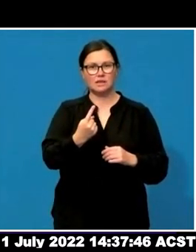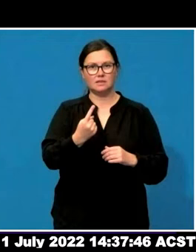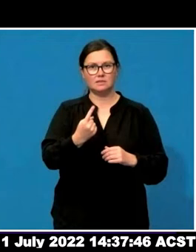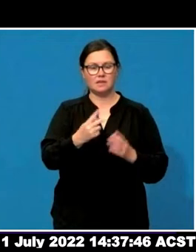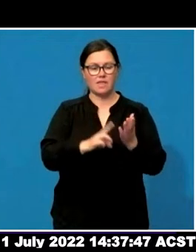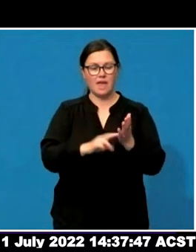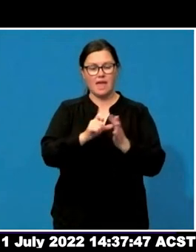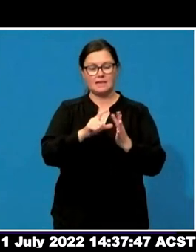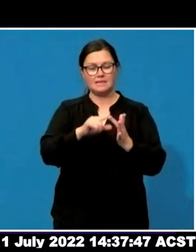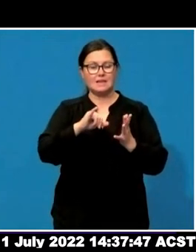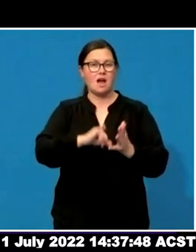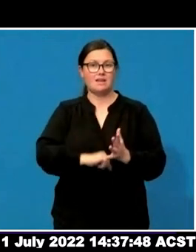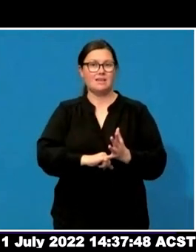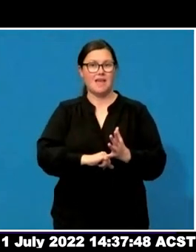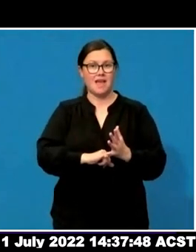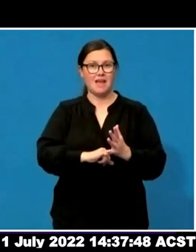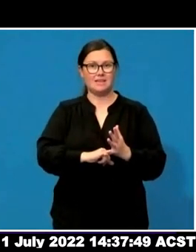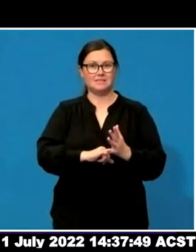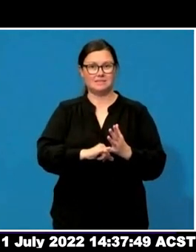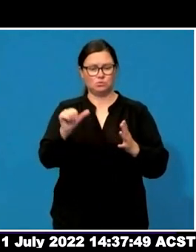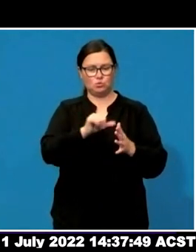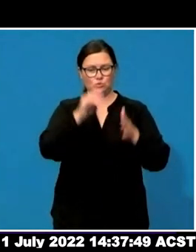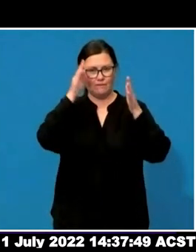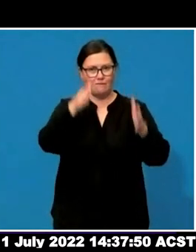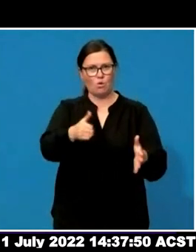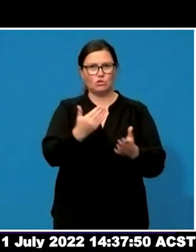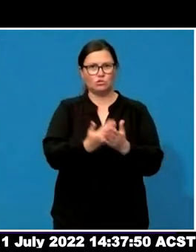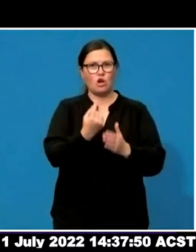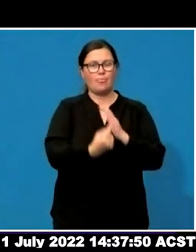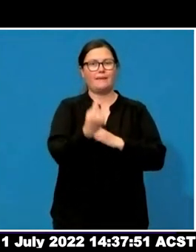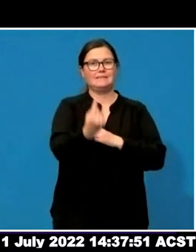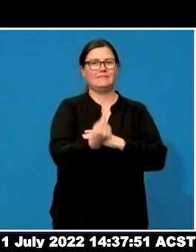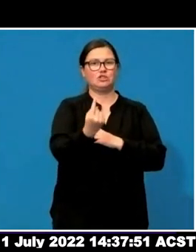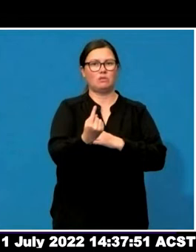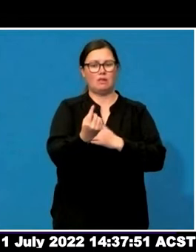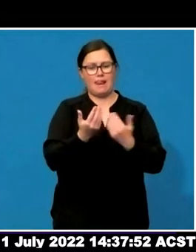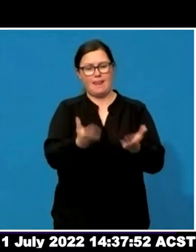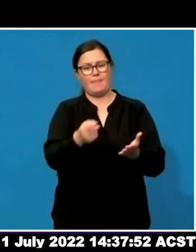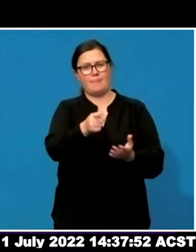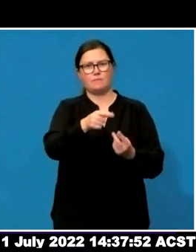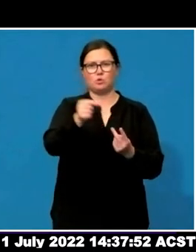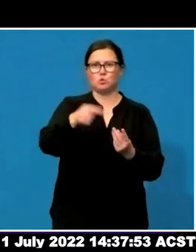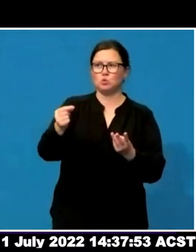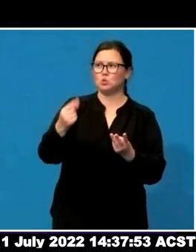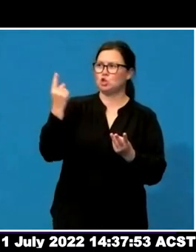individual to have choice over who provides their care is important, unlike the previous